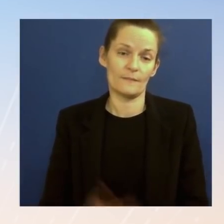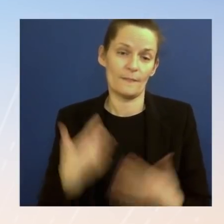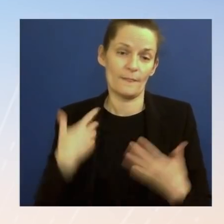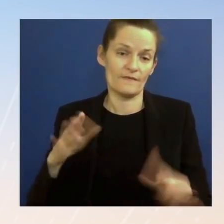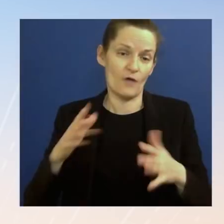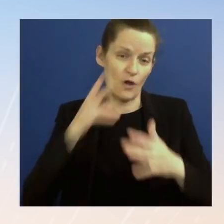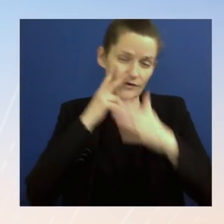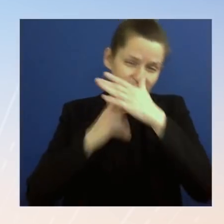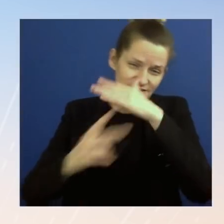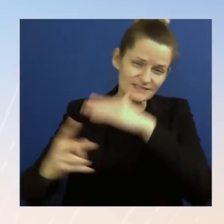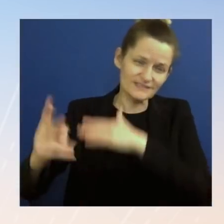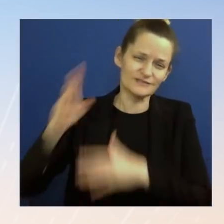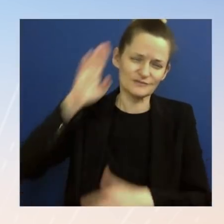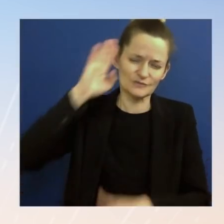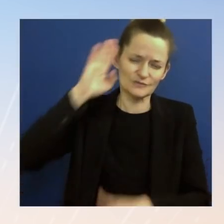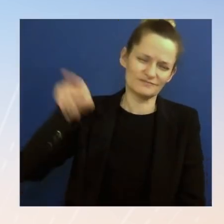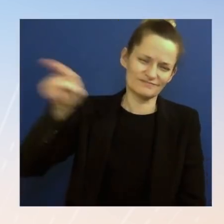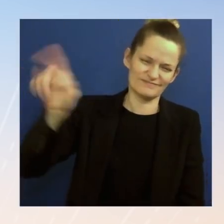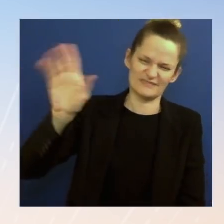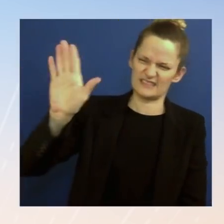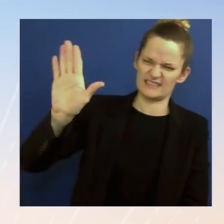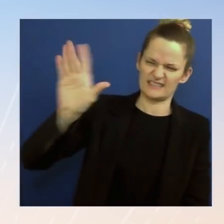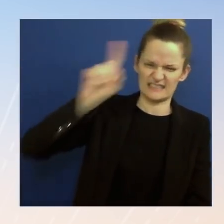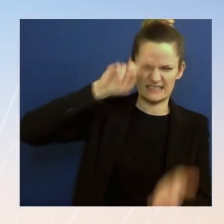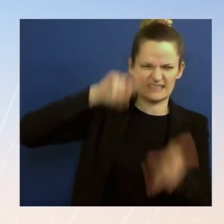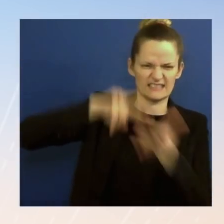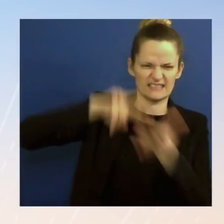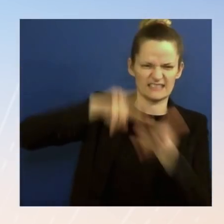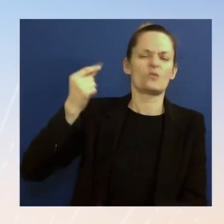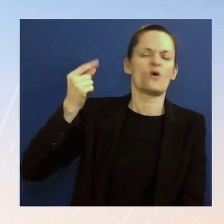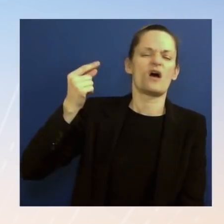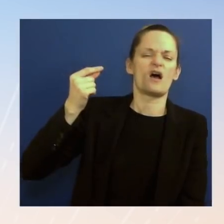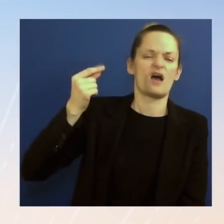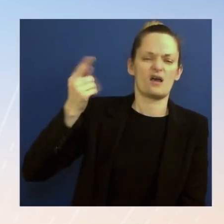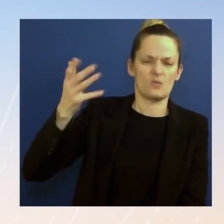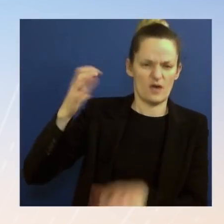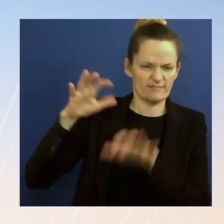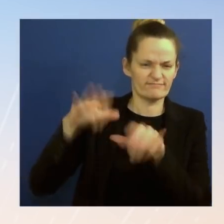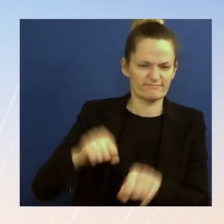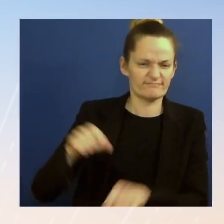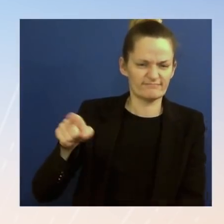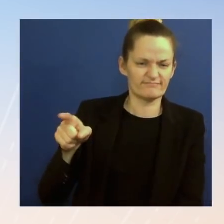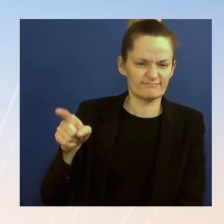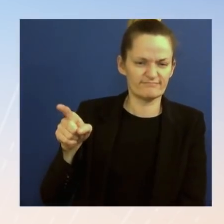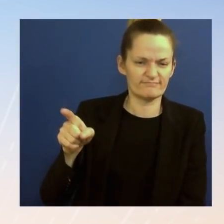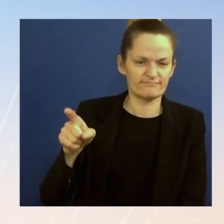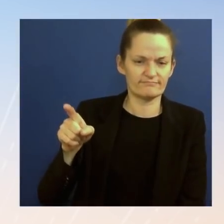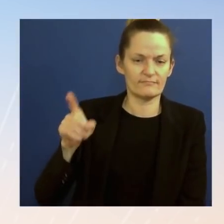is implement those sanctions and implement those consequences, far beyond what I think most people's expectations